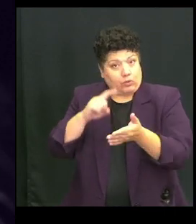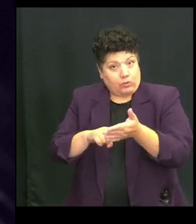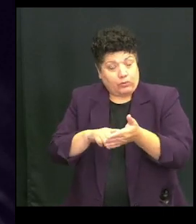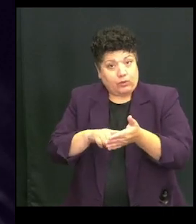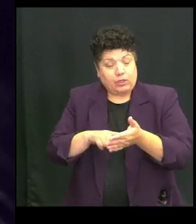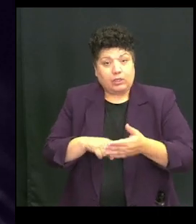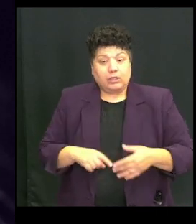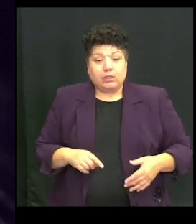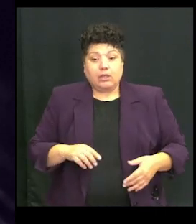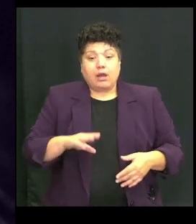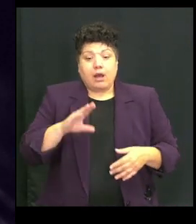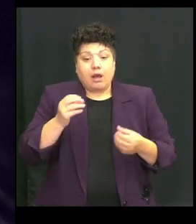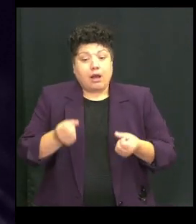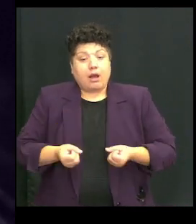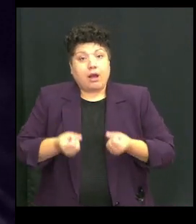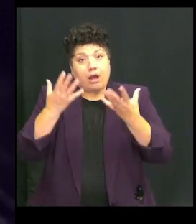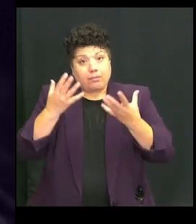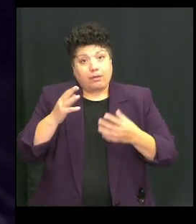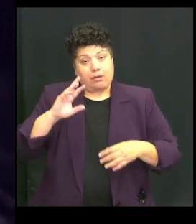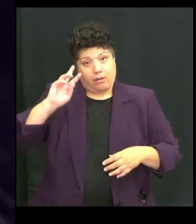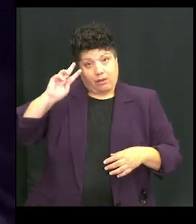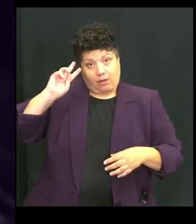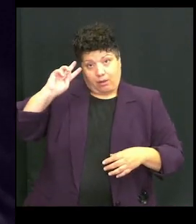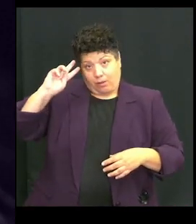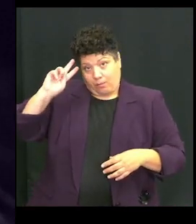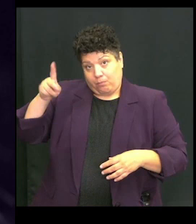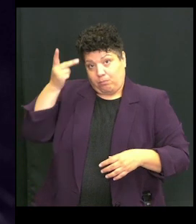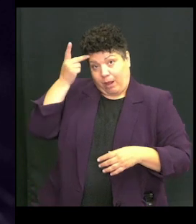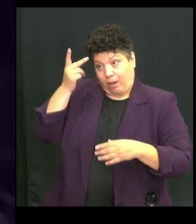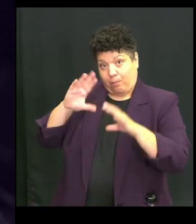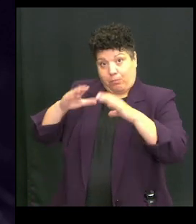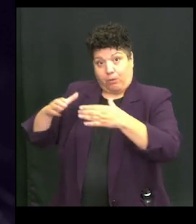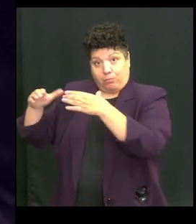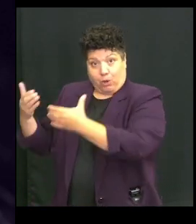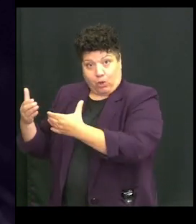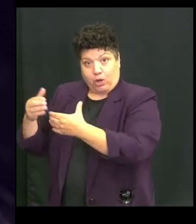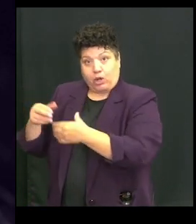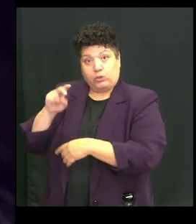the size of partisan media audiences in Canada is extremely small.